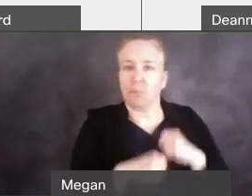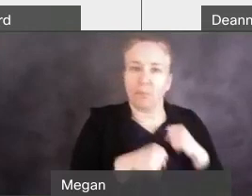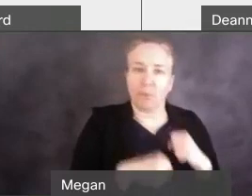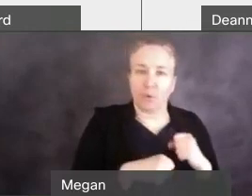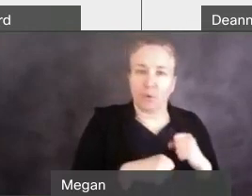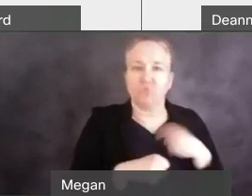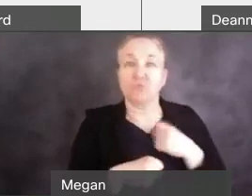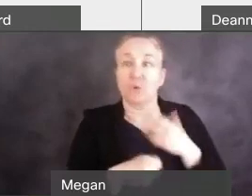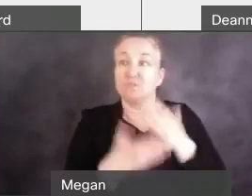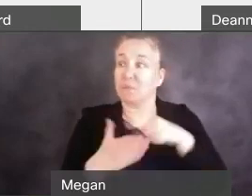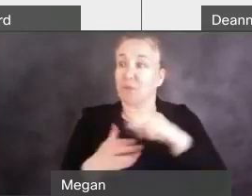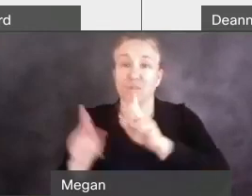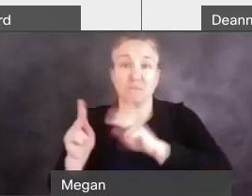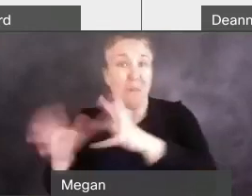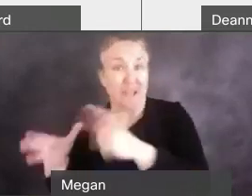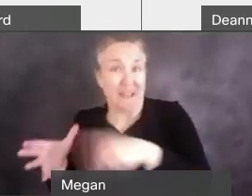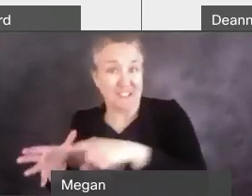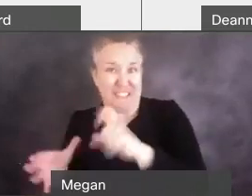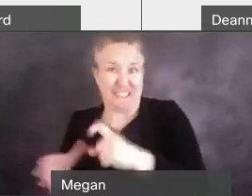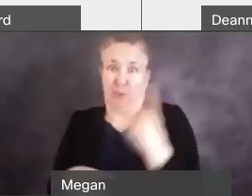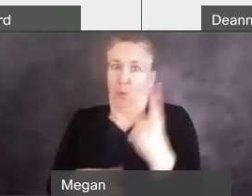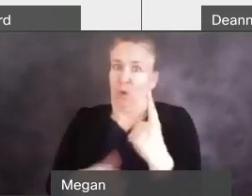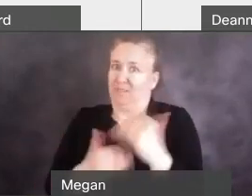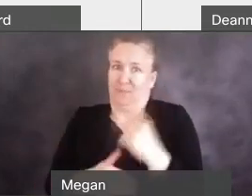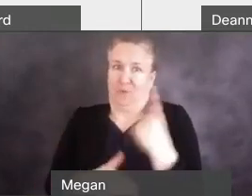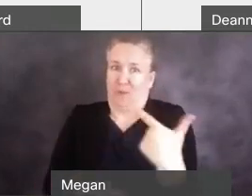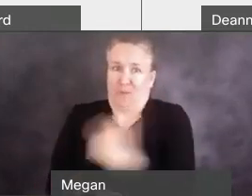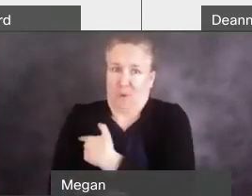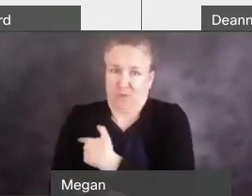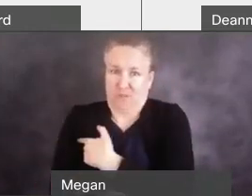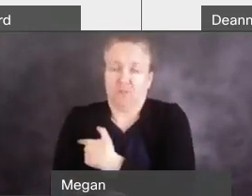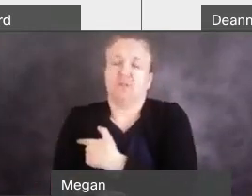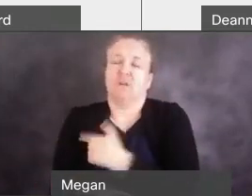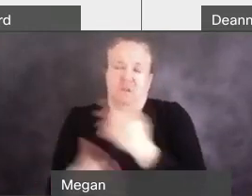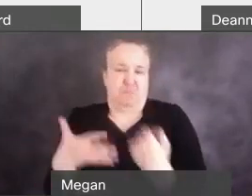some of those populations in the early days if we are able to get some of that vaccine.